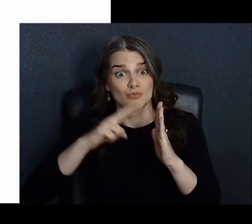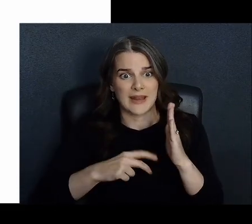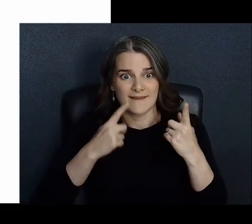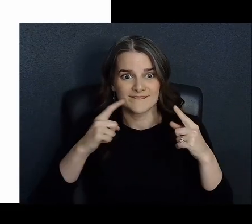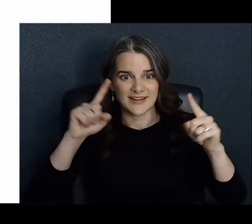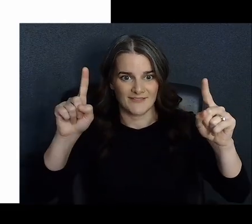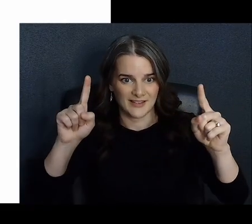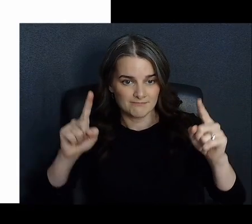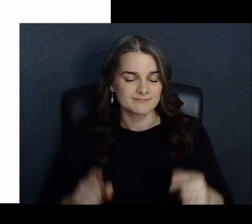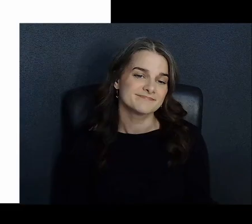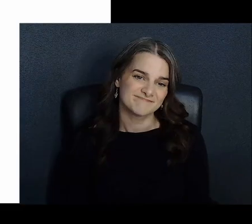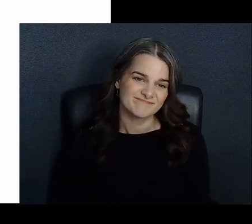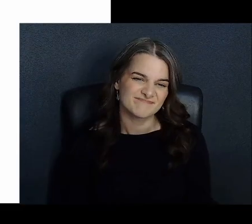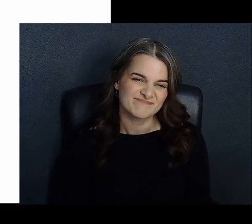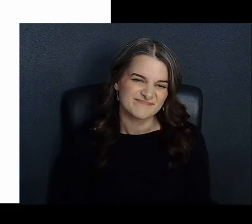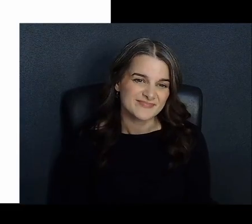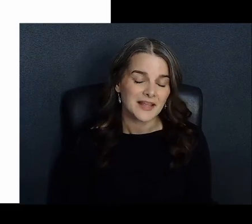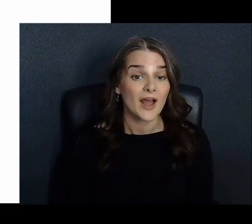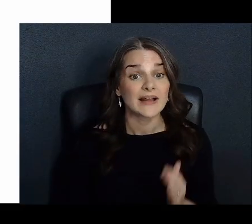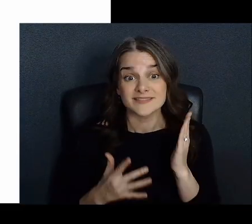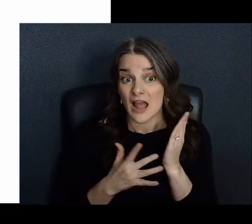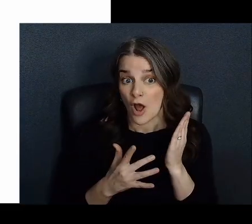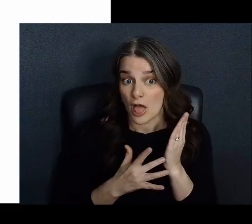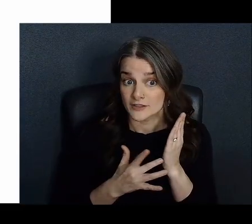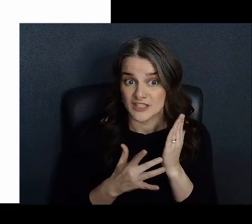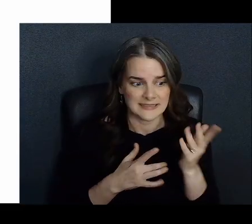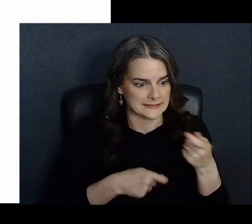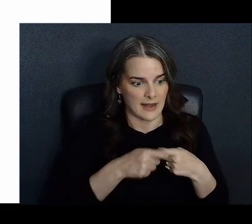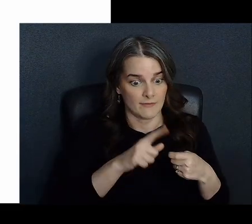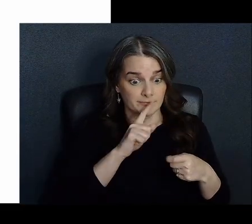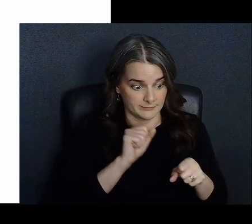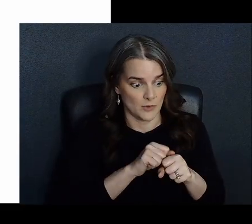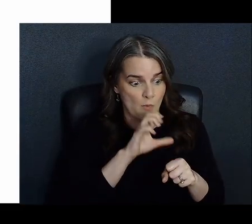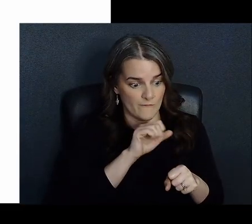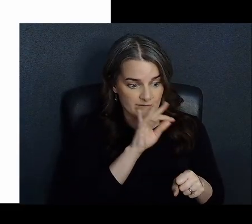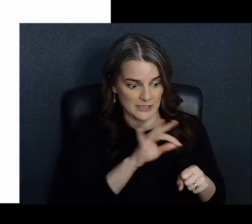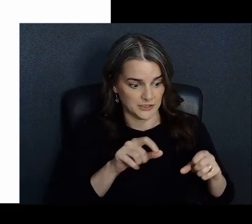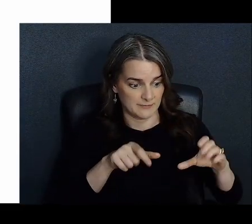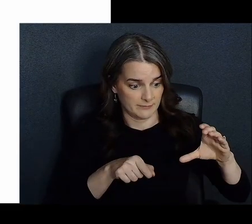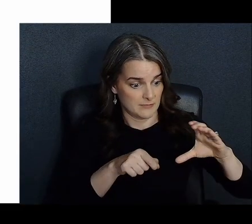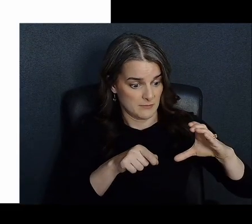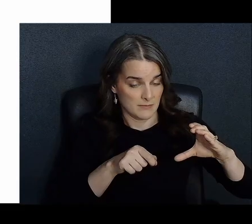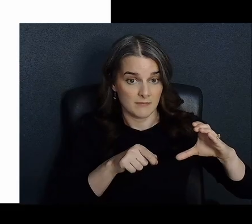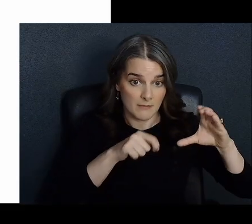So what technology does in our magnification devices, it allows you to zoom in.